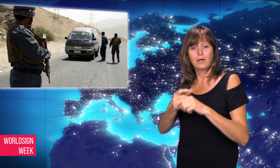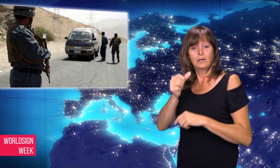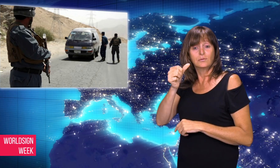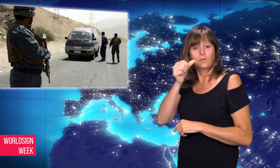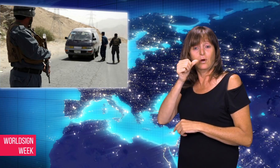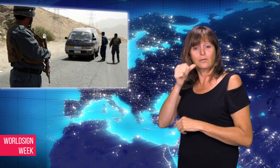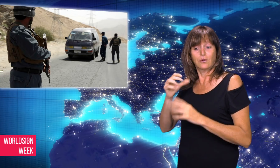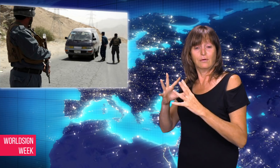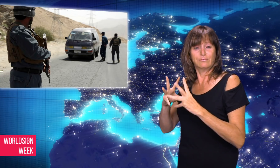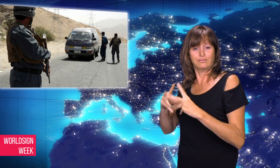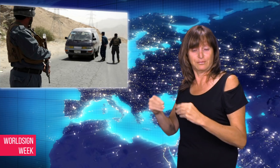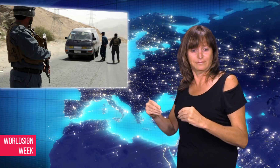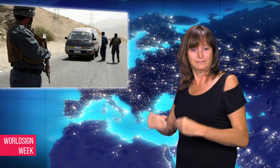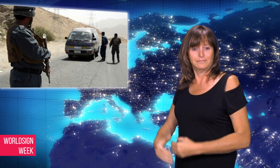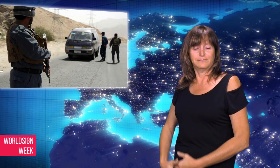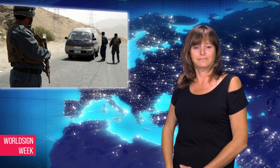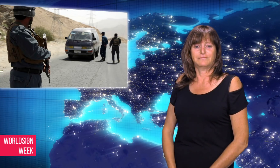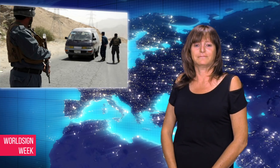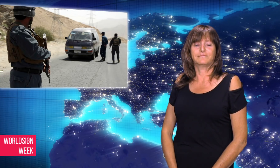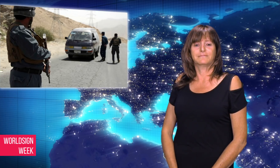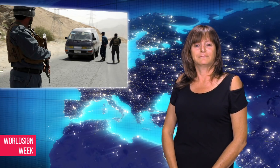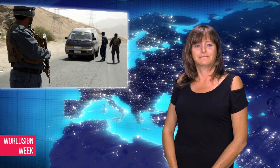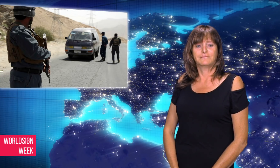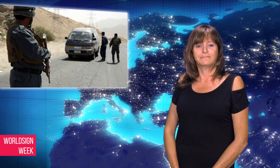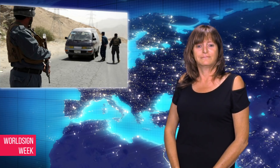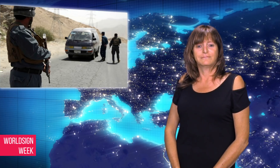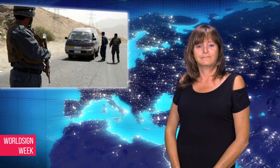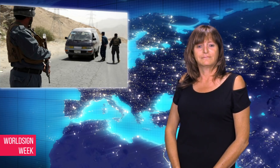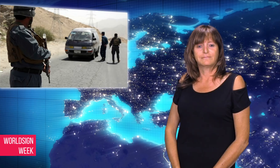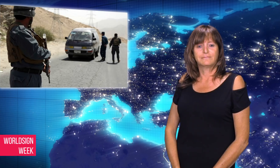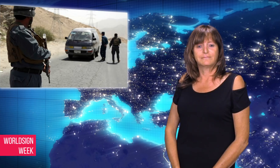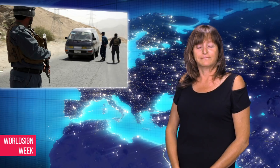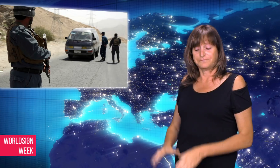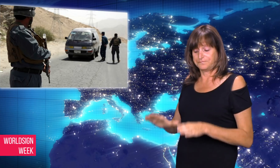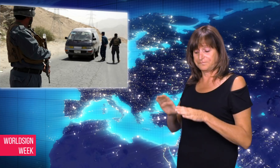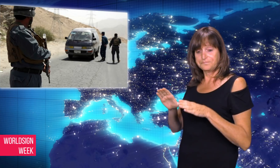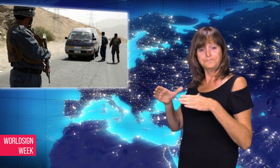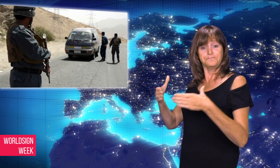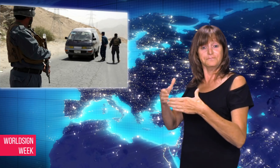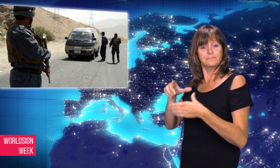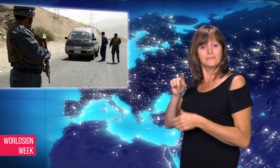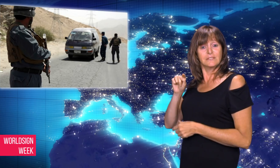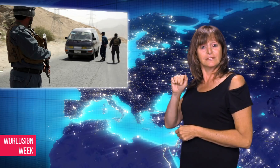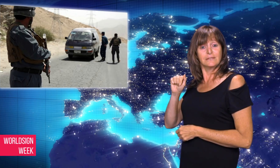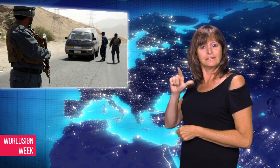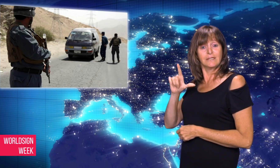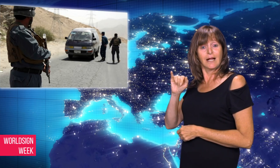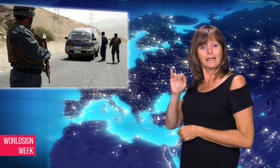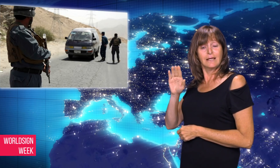said that 57 Afghan soldiers had given up and 17 others were taken as